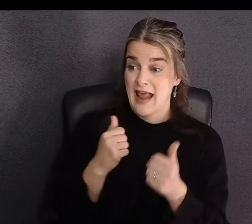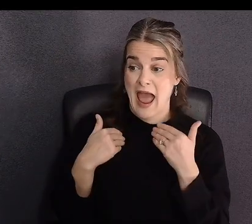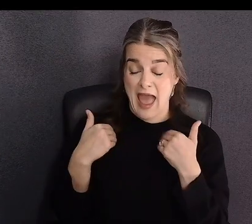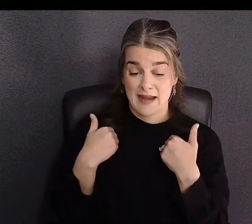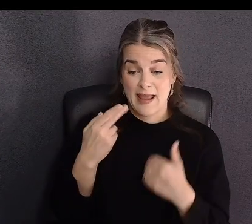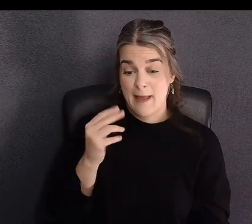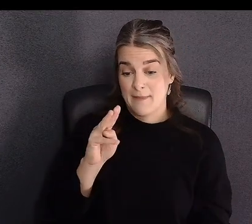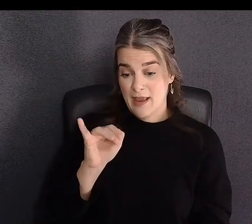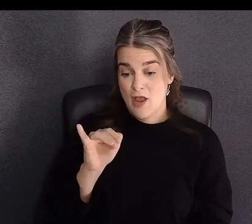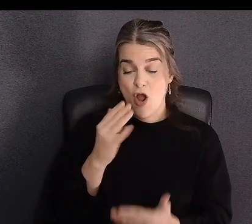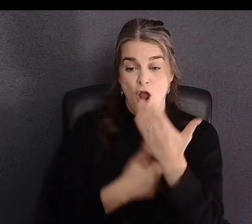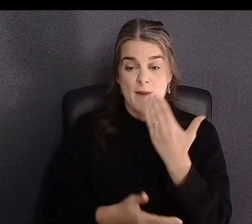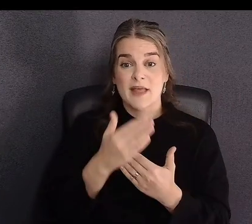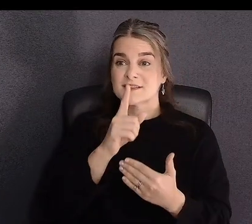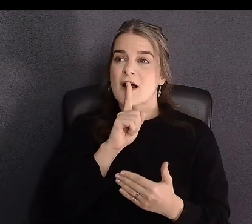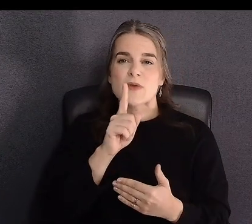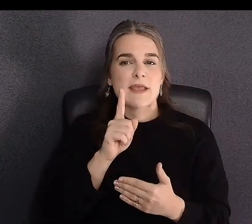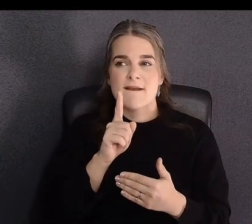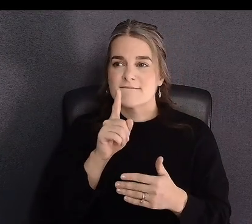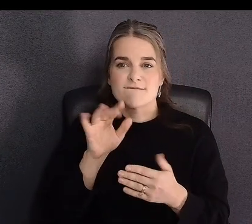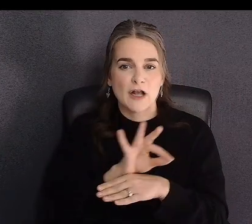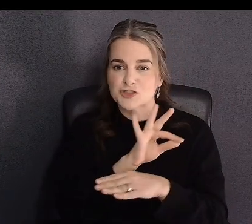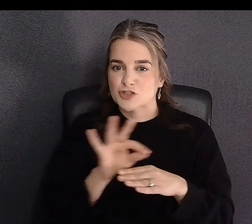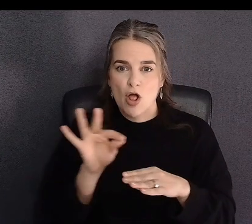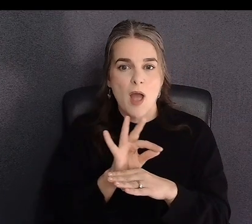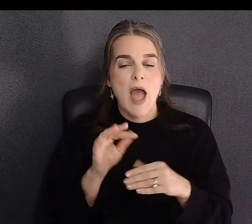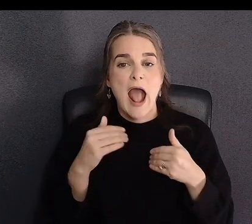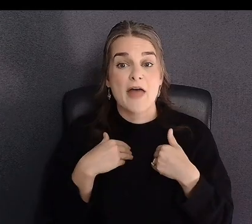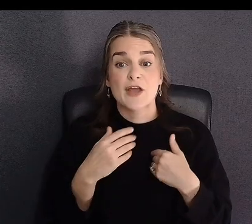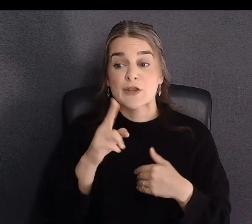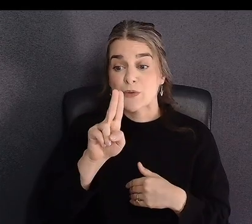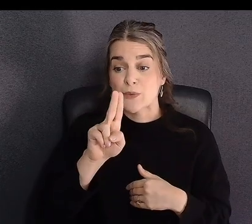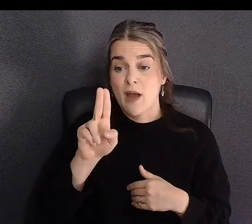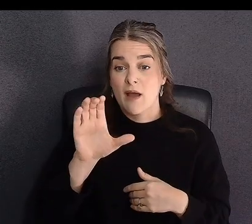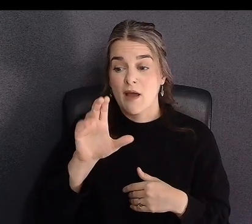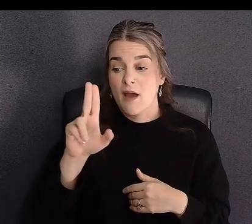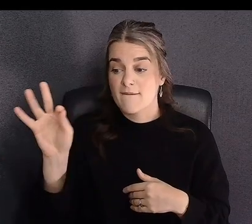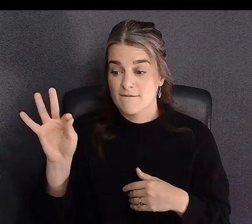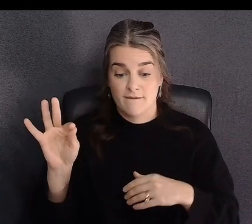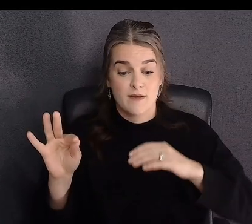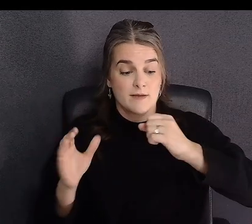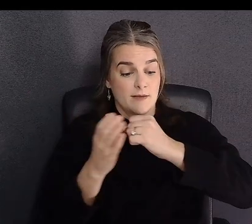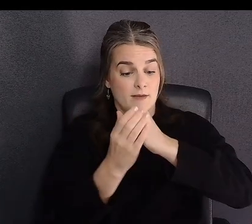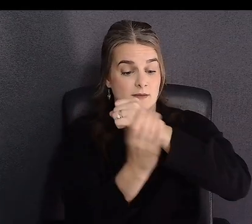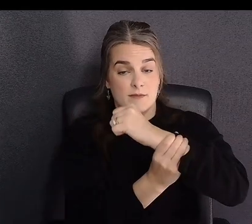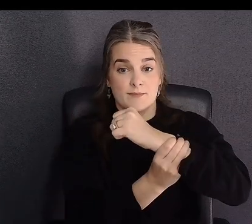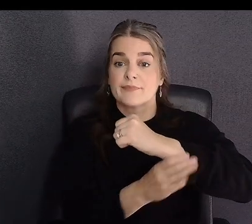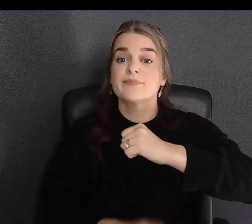So we put a U-cuff on her, put the crocheting thing so that it just rested where her arm naturally just lays.